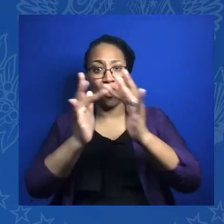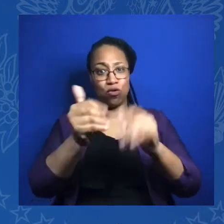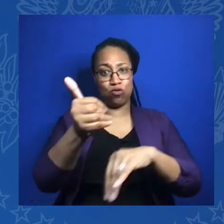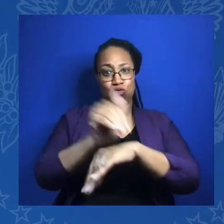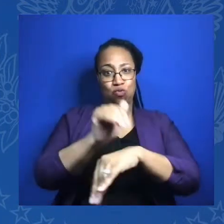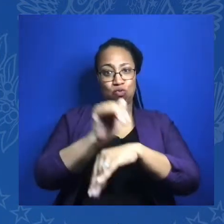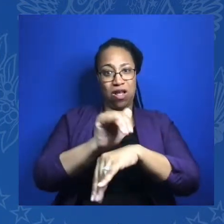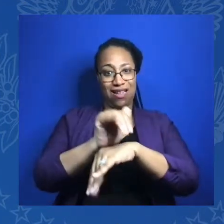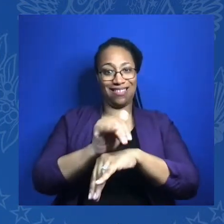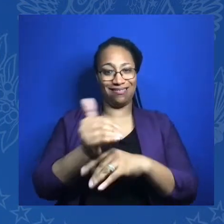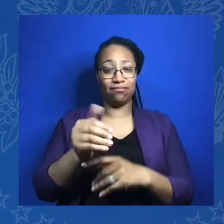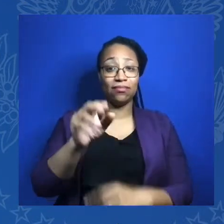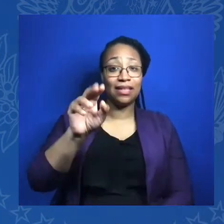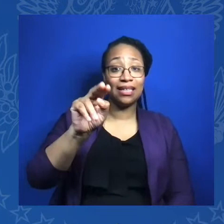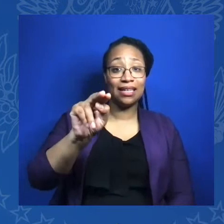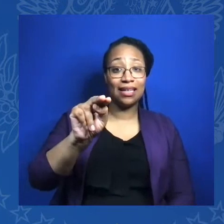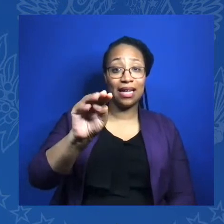Fox News owned by Dominion Voting Systems.